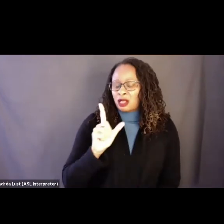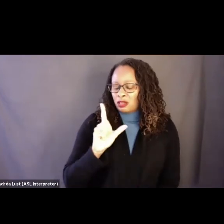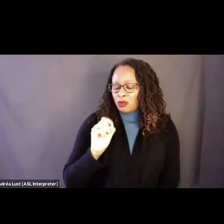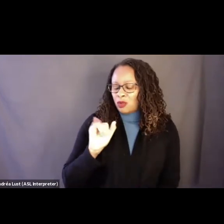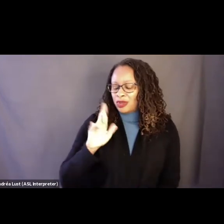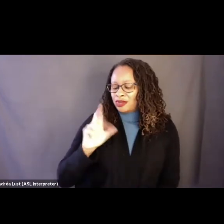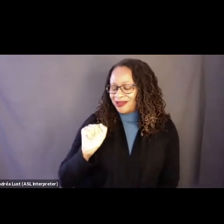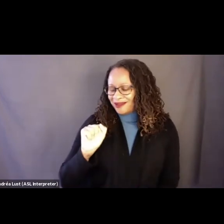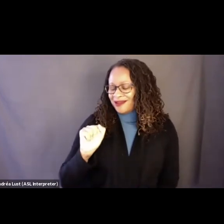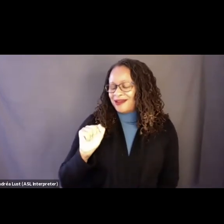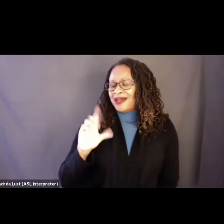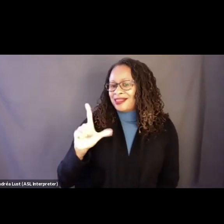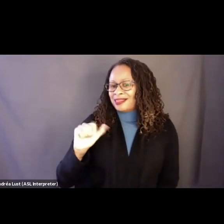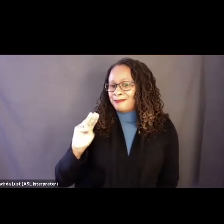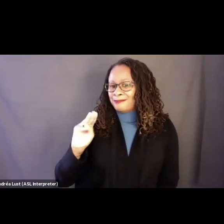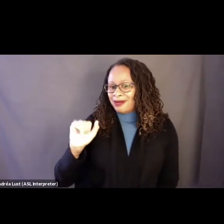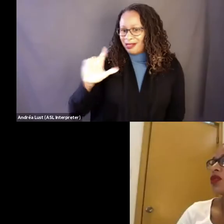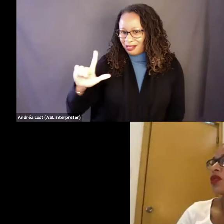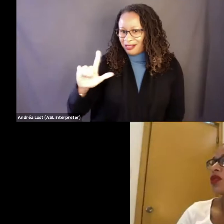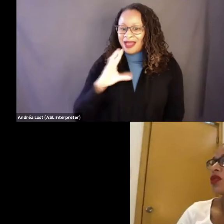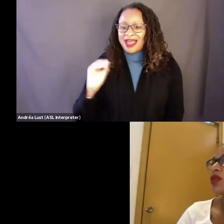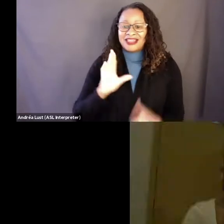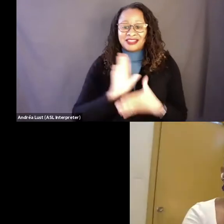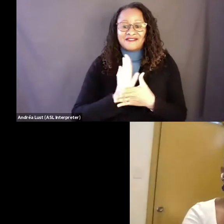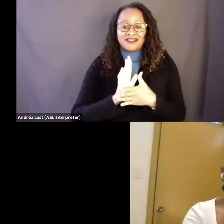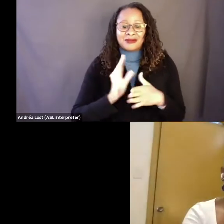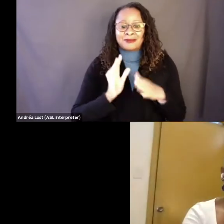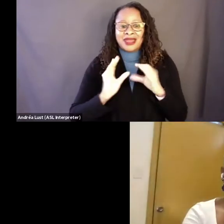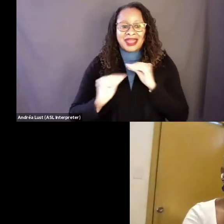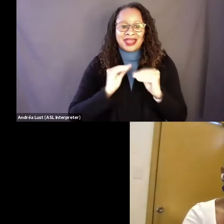and the film's editor Malika Zouhalli-Worrall.